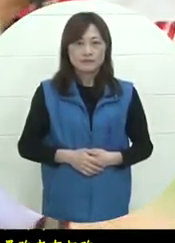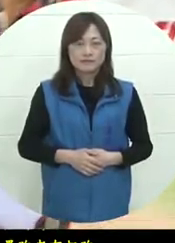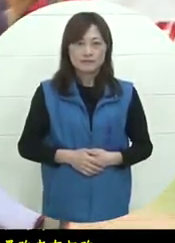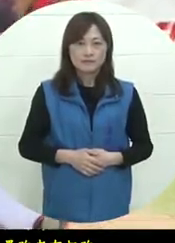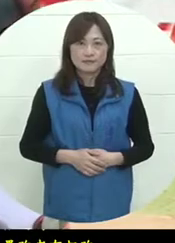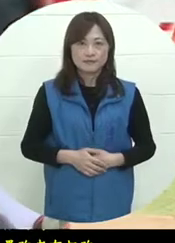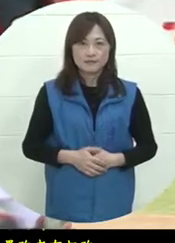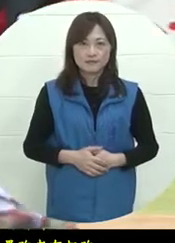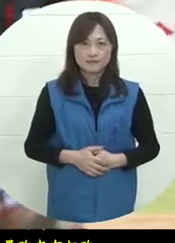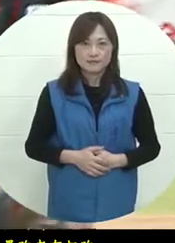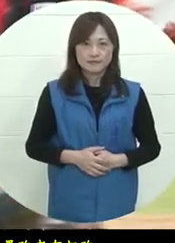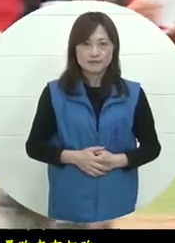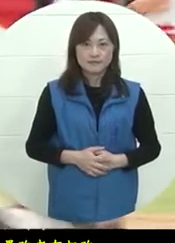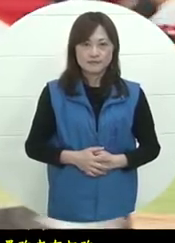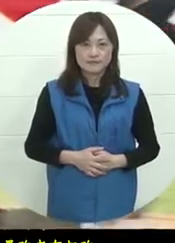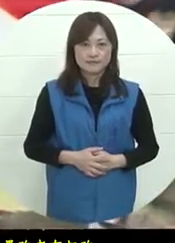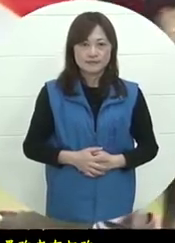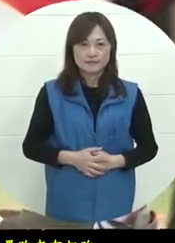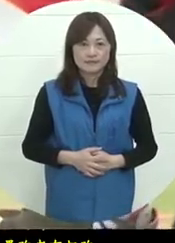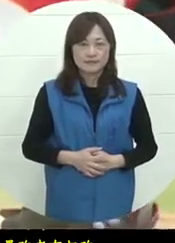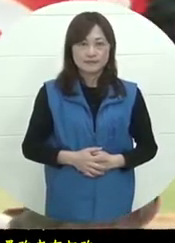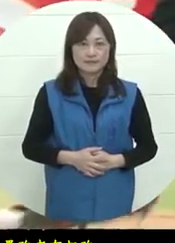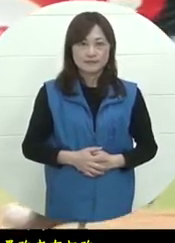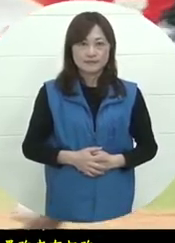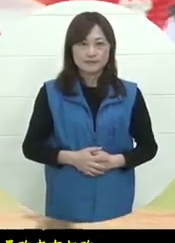Hey Michelle you got this you got it Michelle let's go